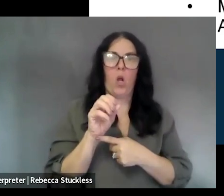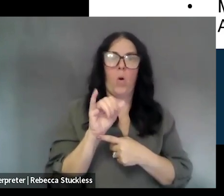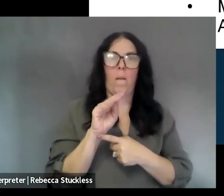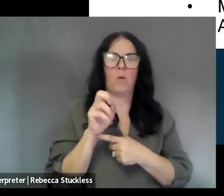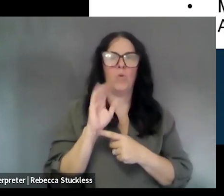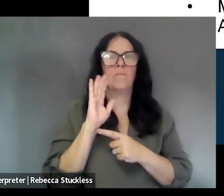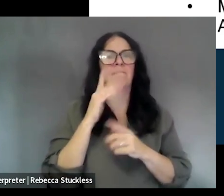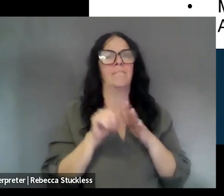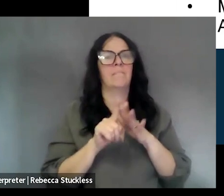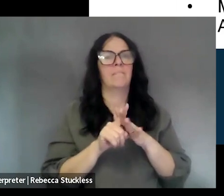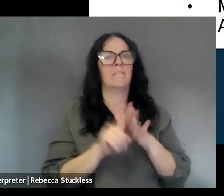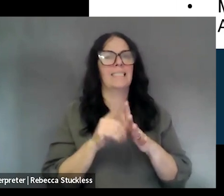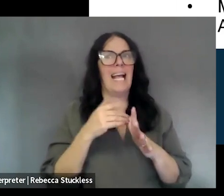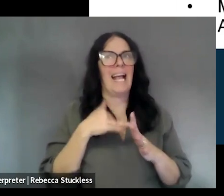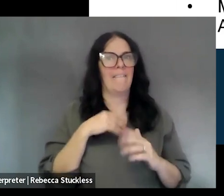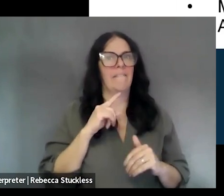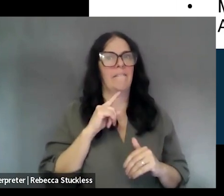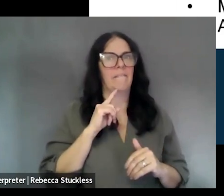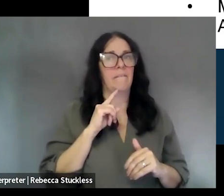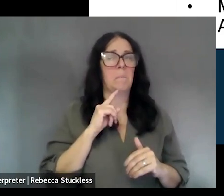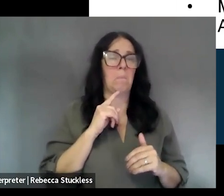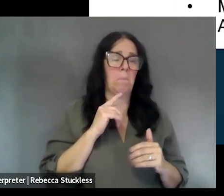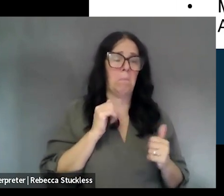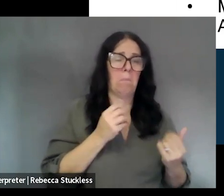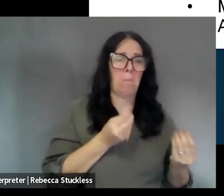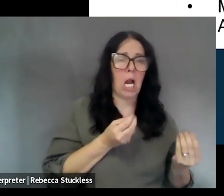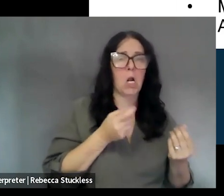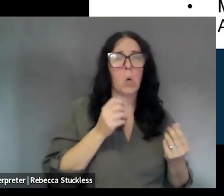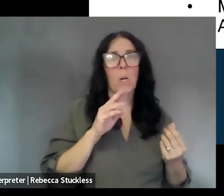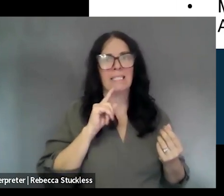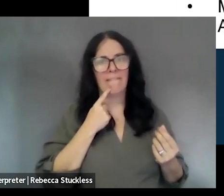moderate to severe flareups when they're going through emotionally and psychologically trying